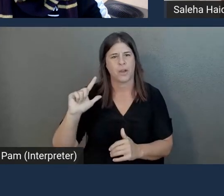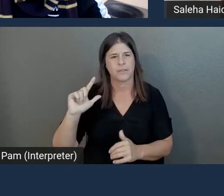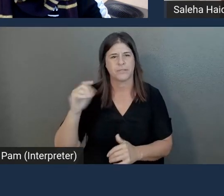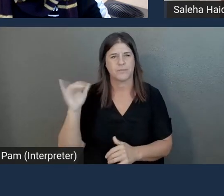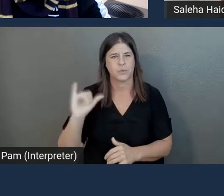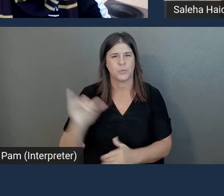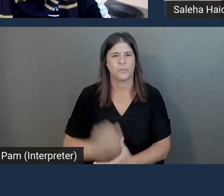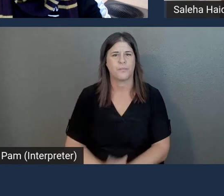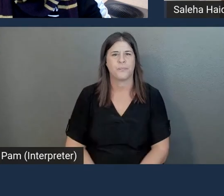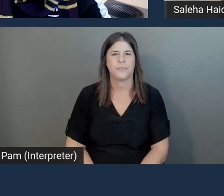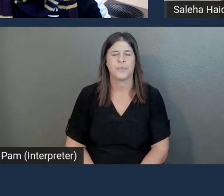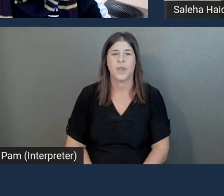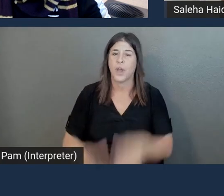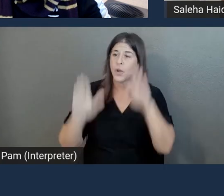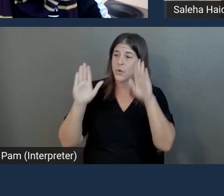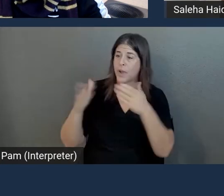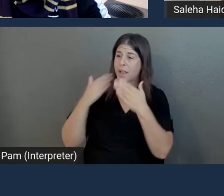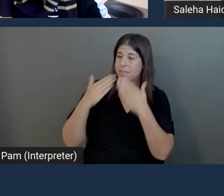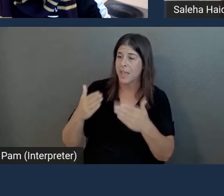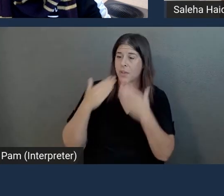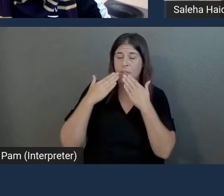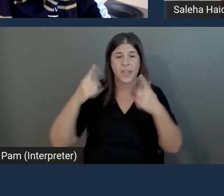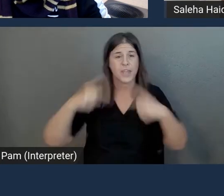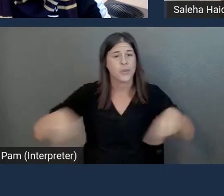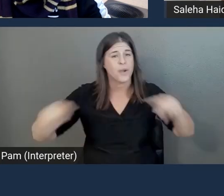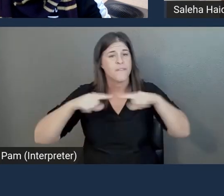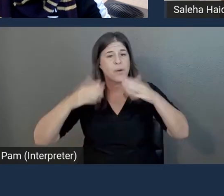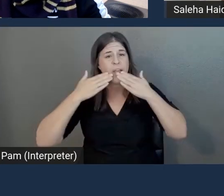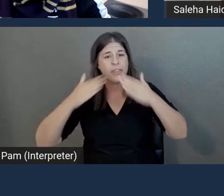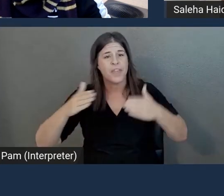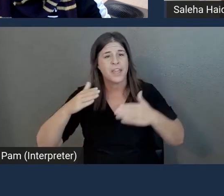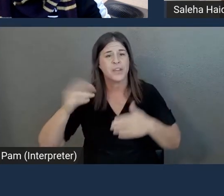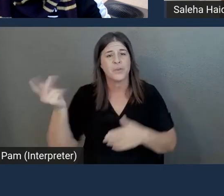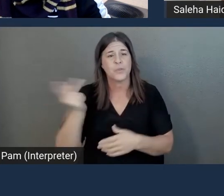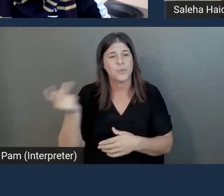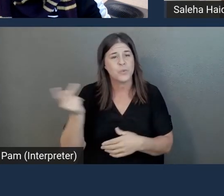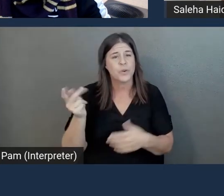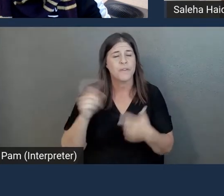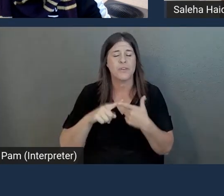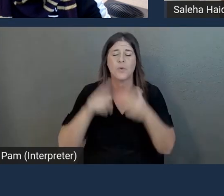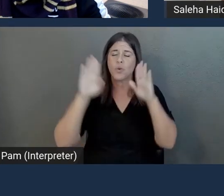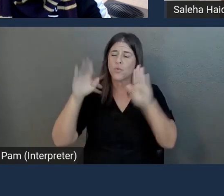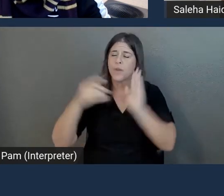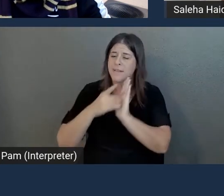Great. Thank you everyone. Thank you Hasnat, thank you Saleha. A great demo, great presentation.